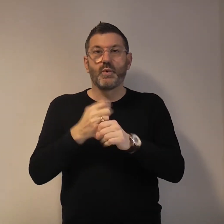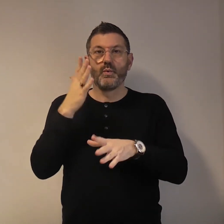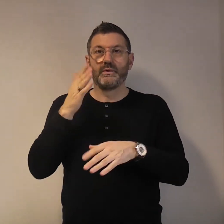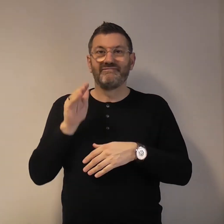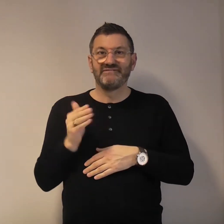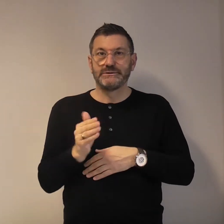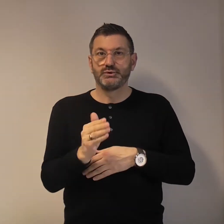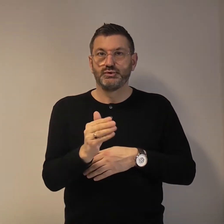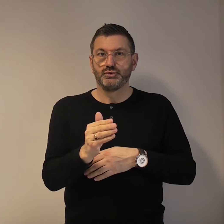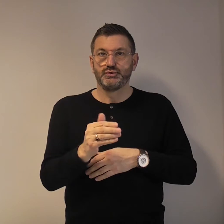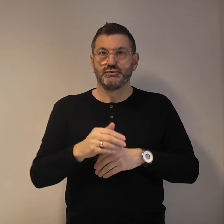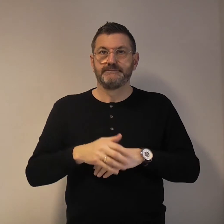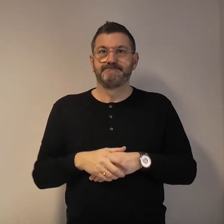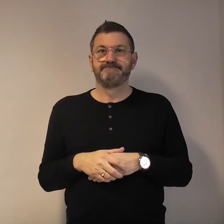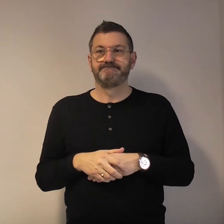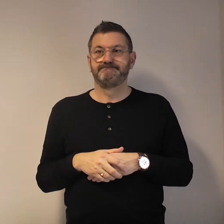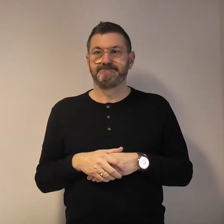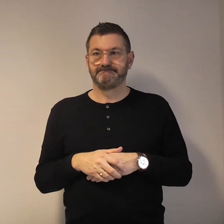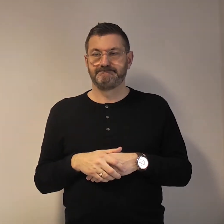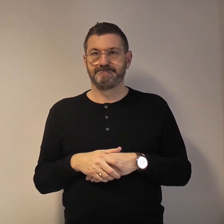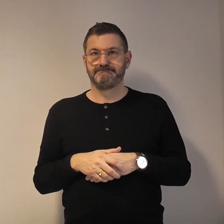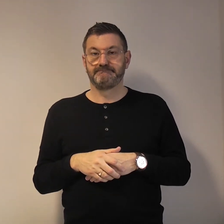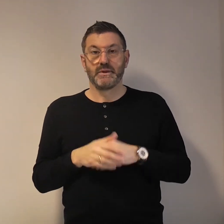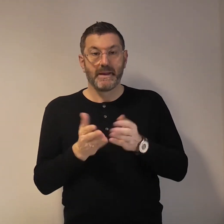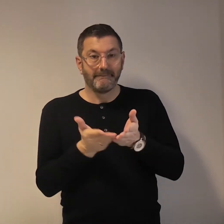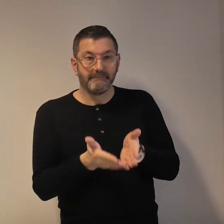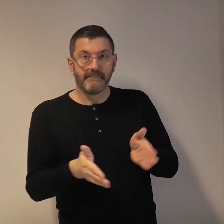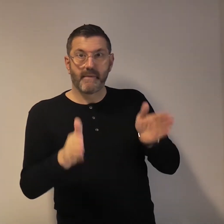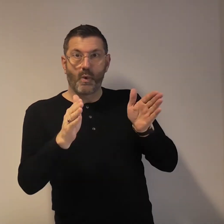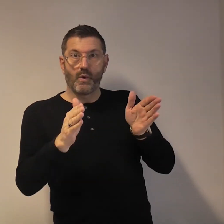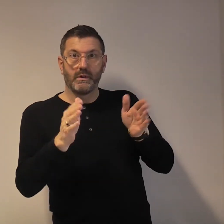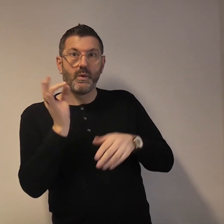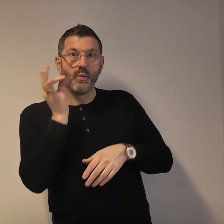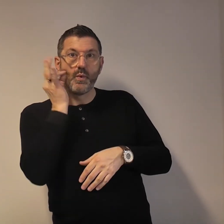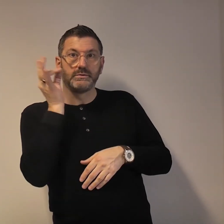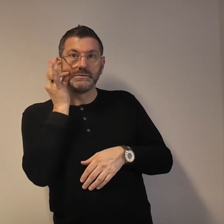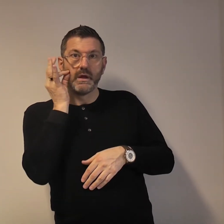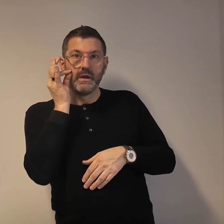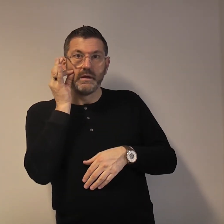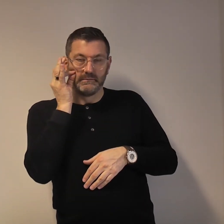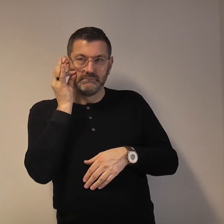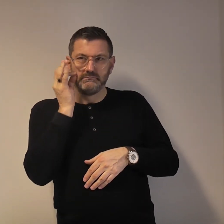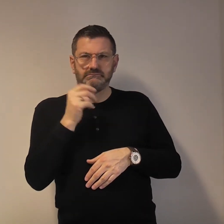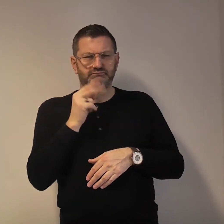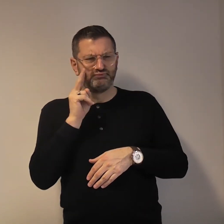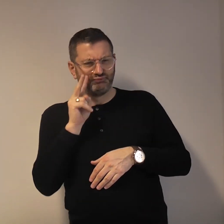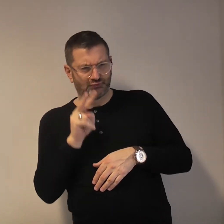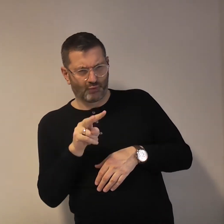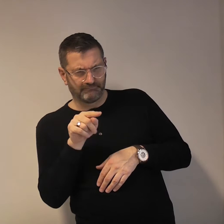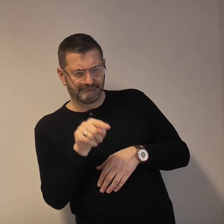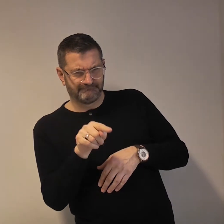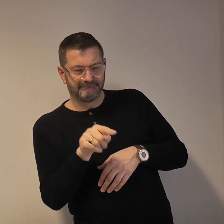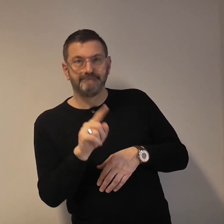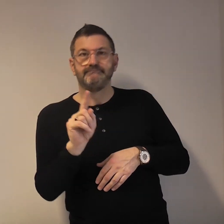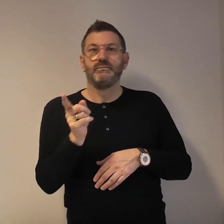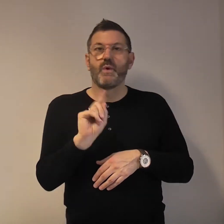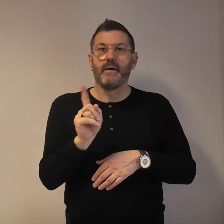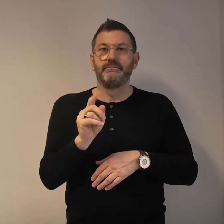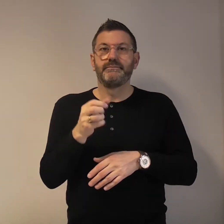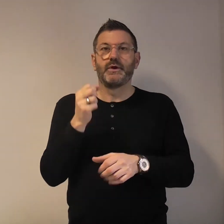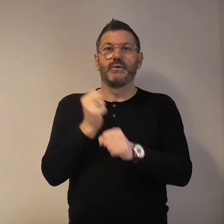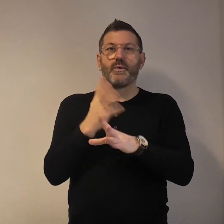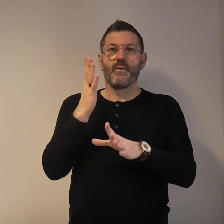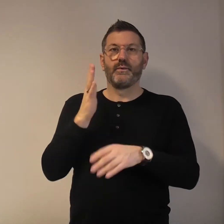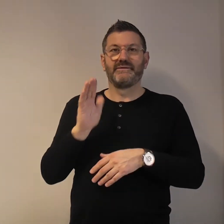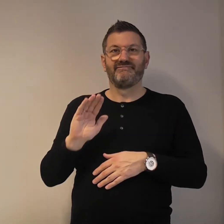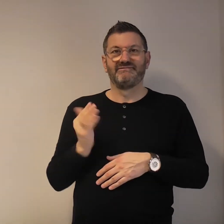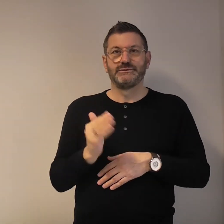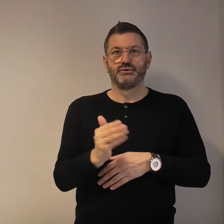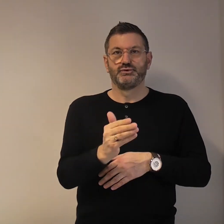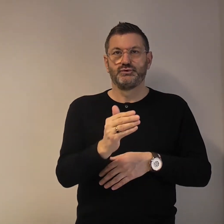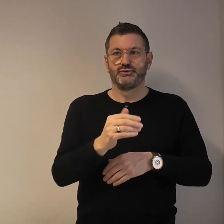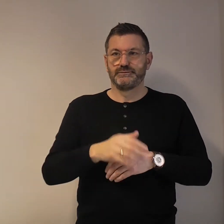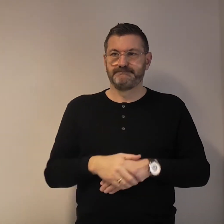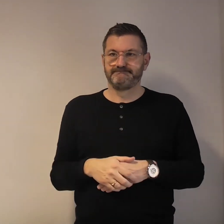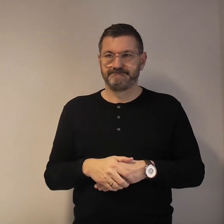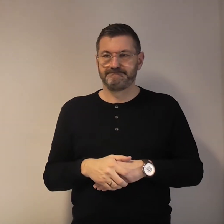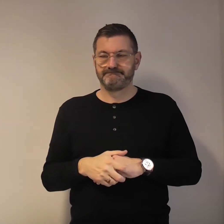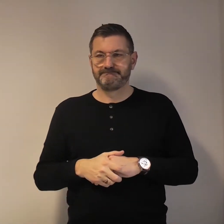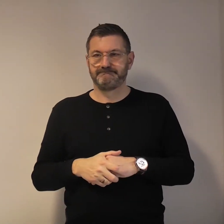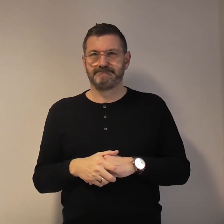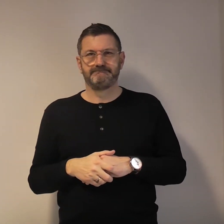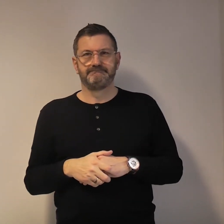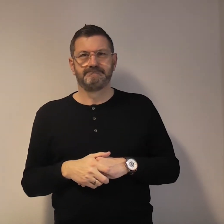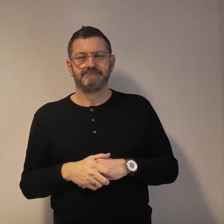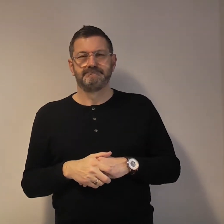Goldfish. Bowl, water. Saw what? Goldfish.